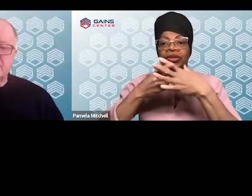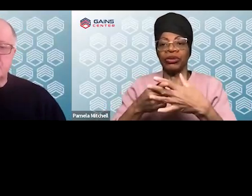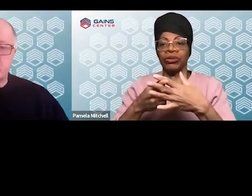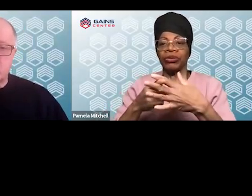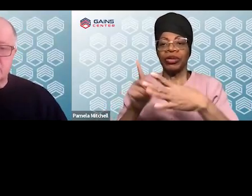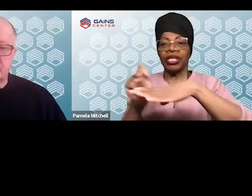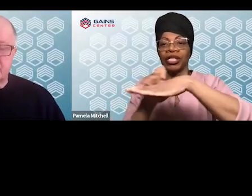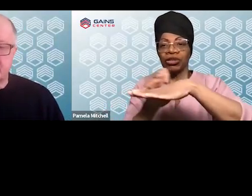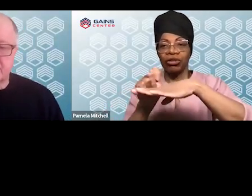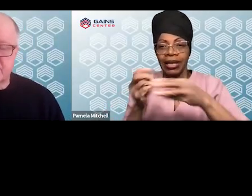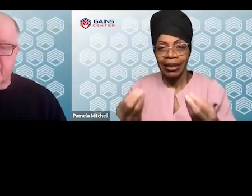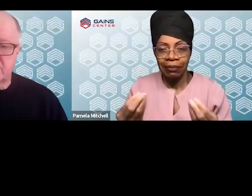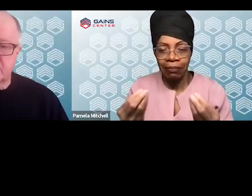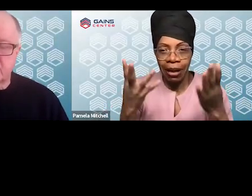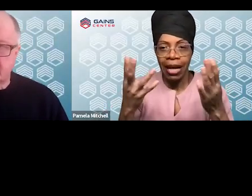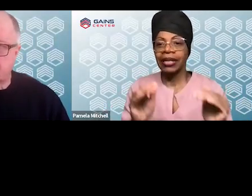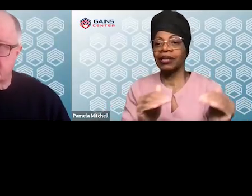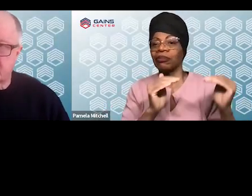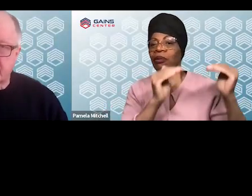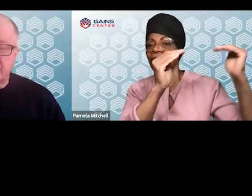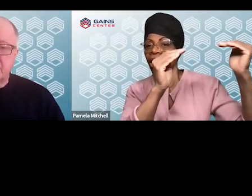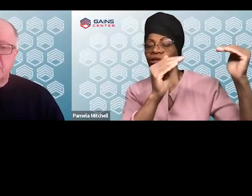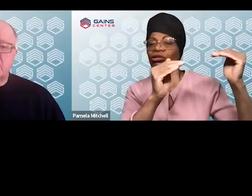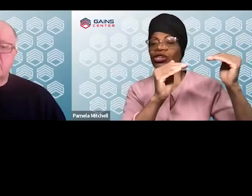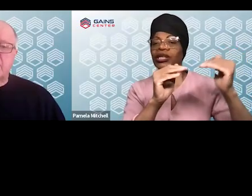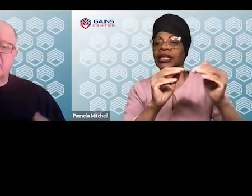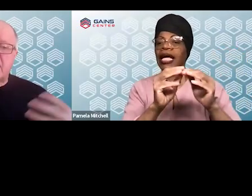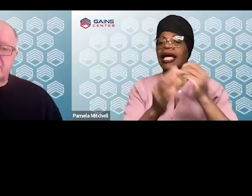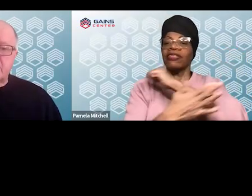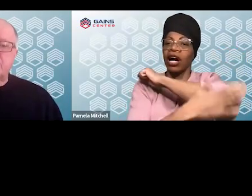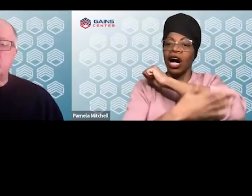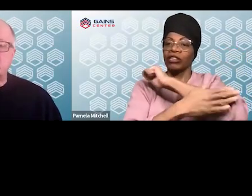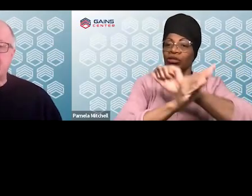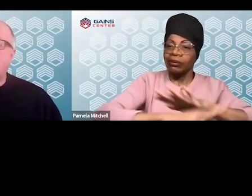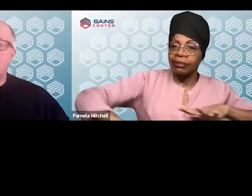and promotion of contingency management around the country, there have been a lot of people who say,